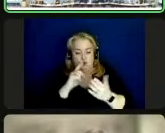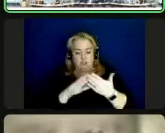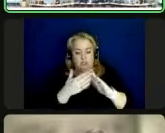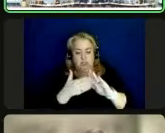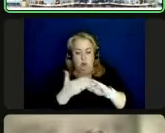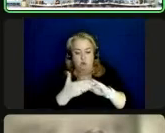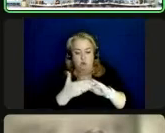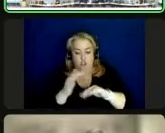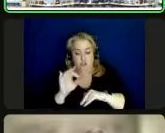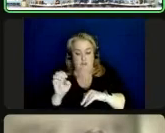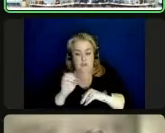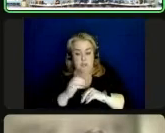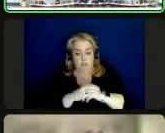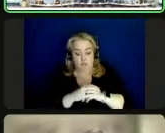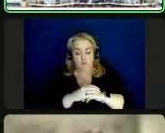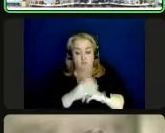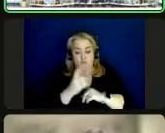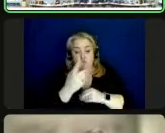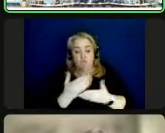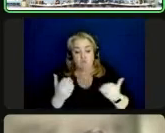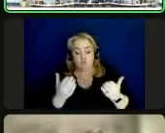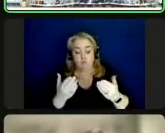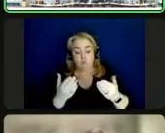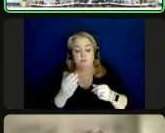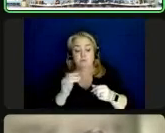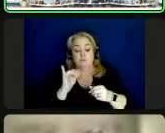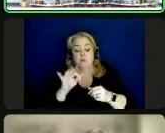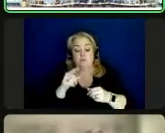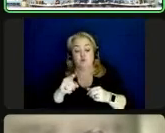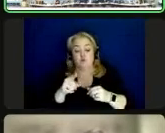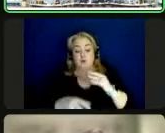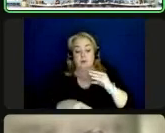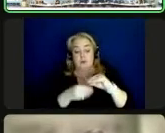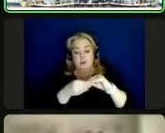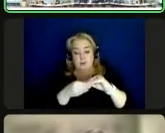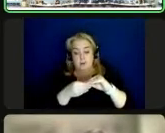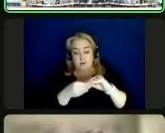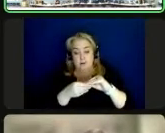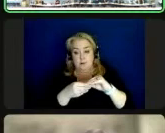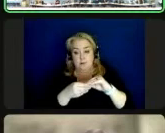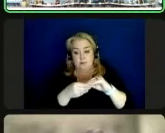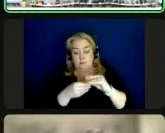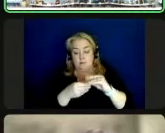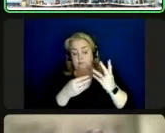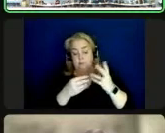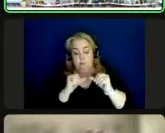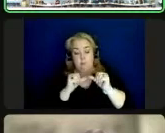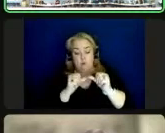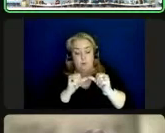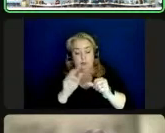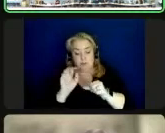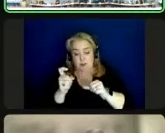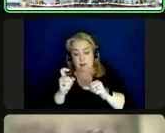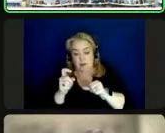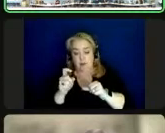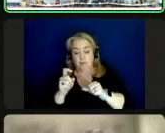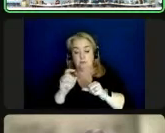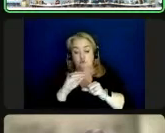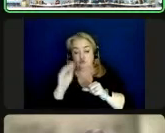TH NATURAL TO THE STAFFORD